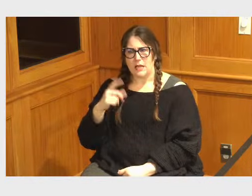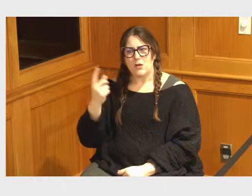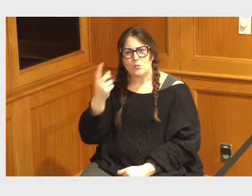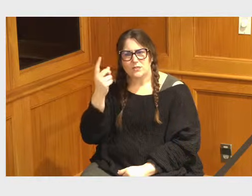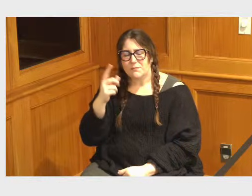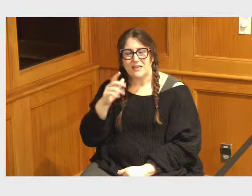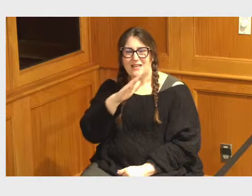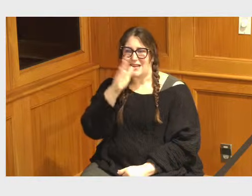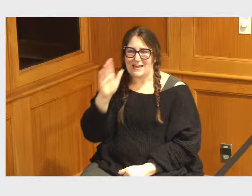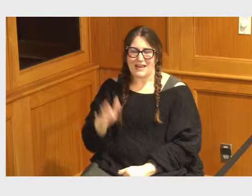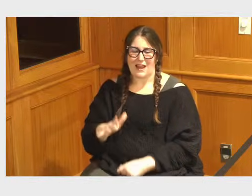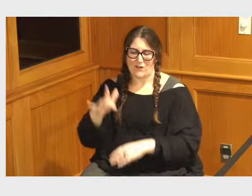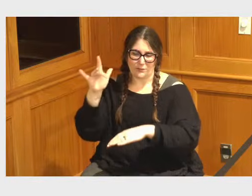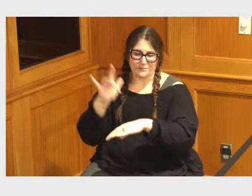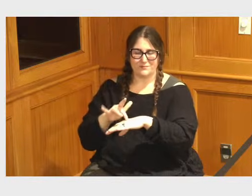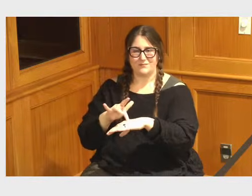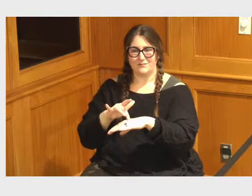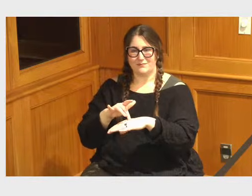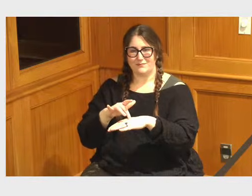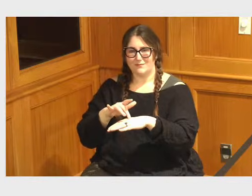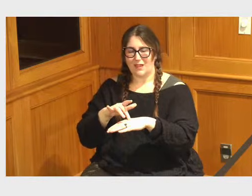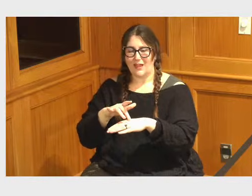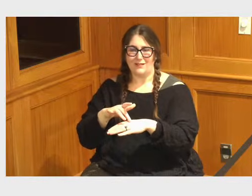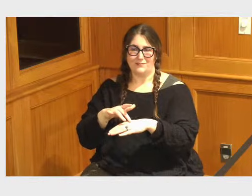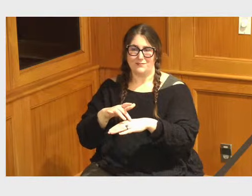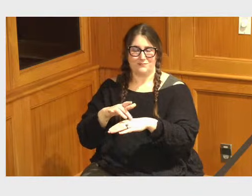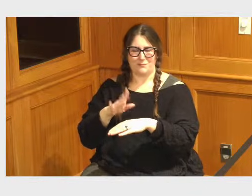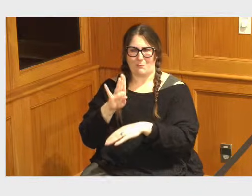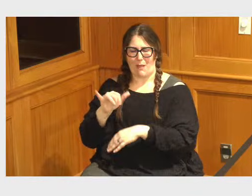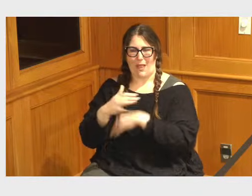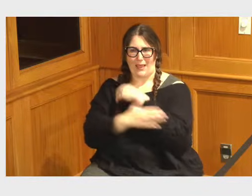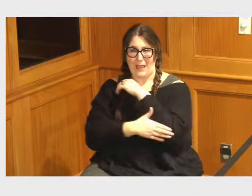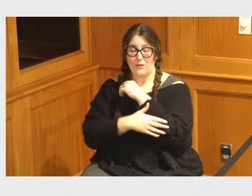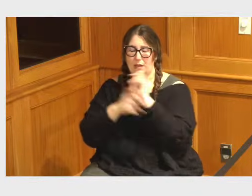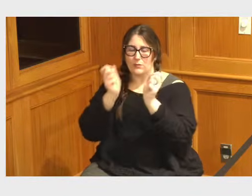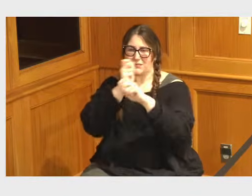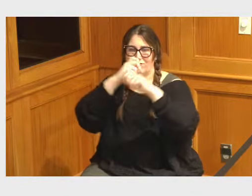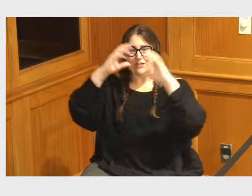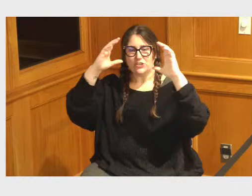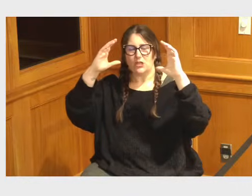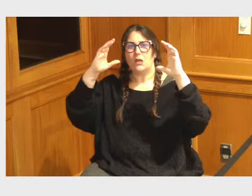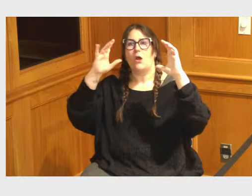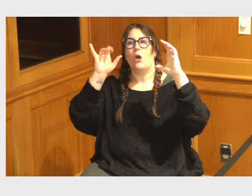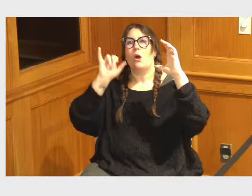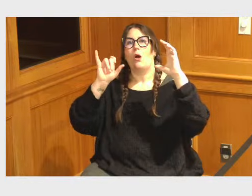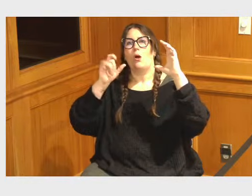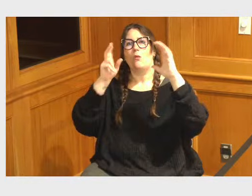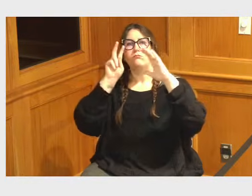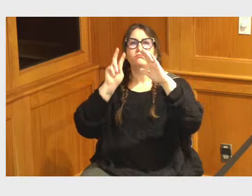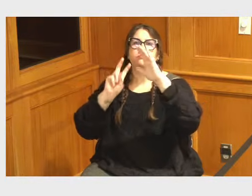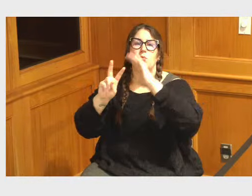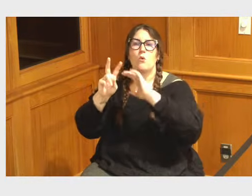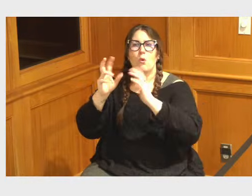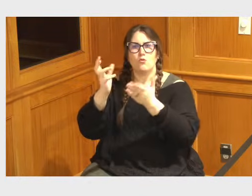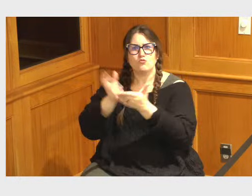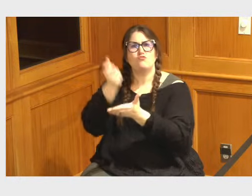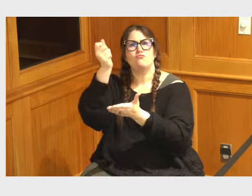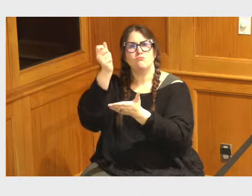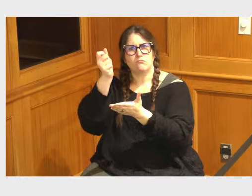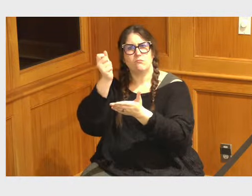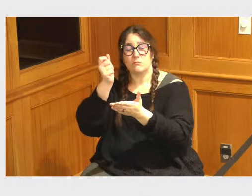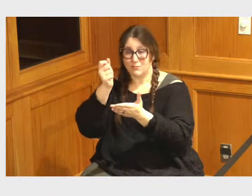been done by the county. It was a vision that was I think a chance and I think it's been successful